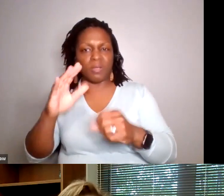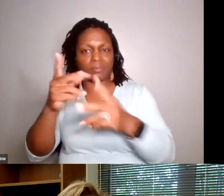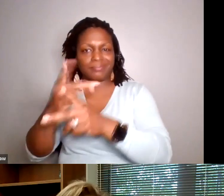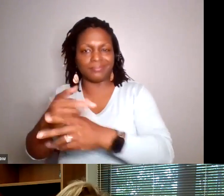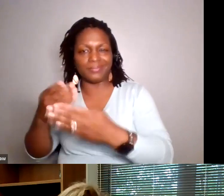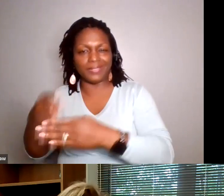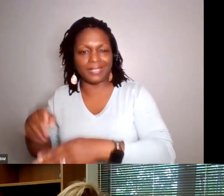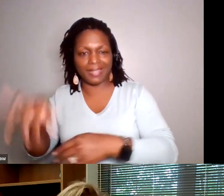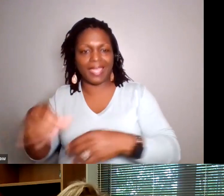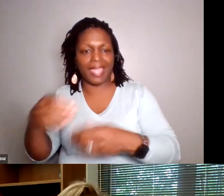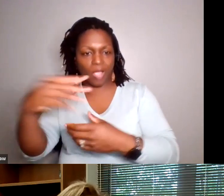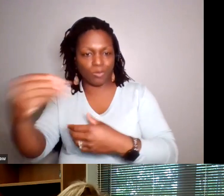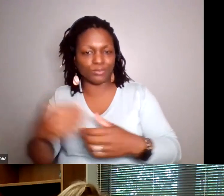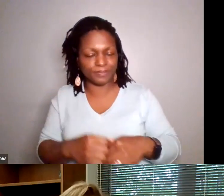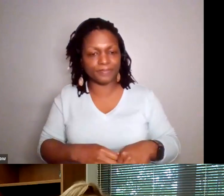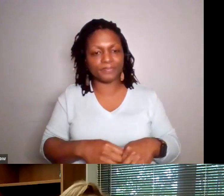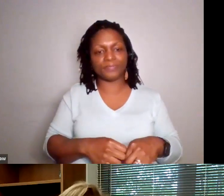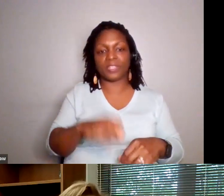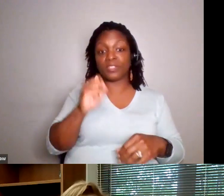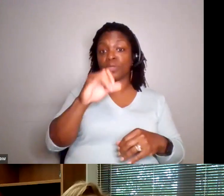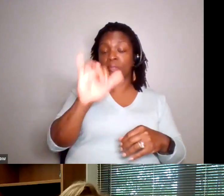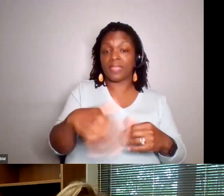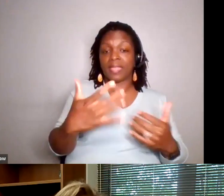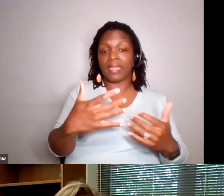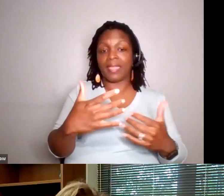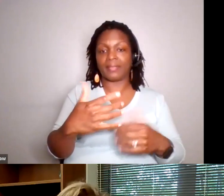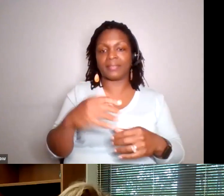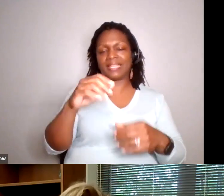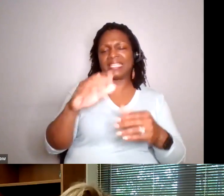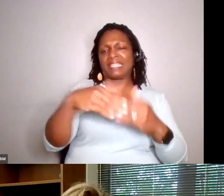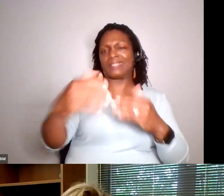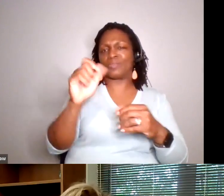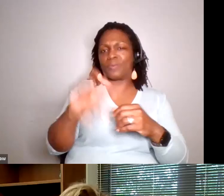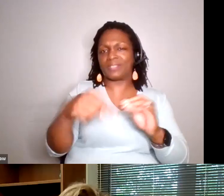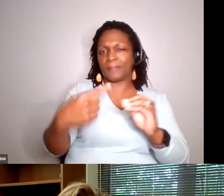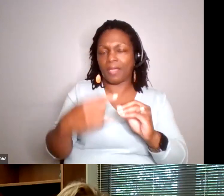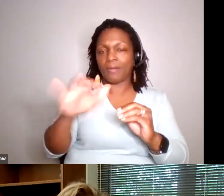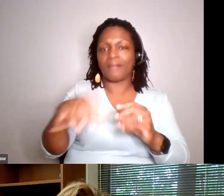Pay your vacations. So that kind of speaks to that non wage option that we're getting the providers.